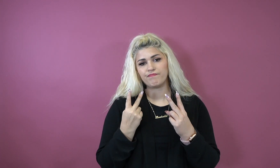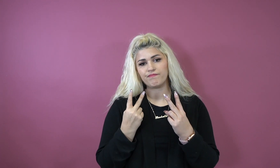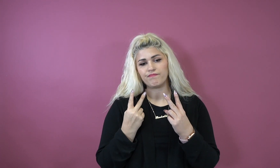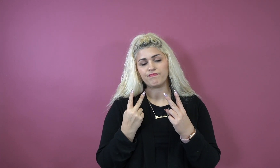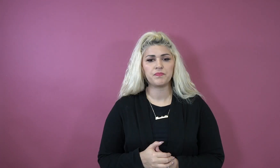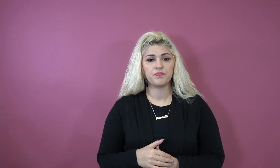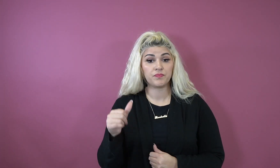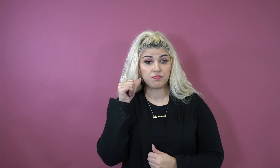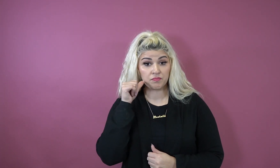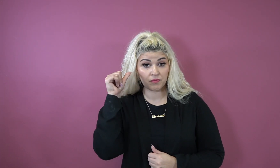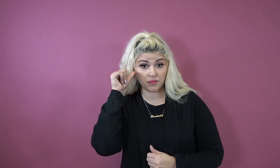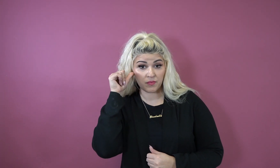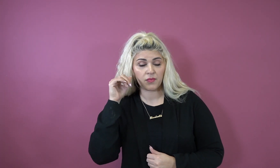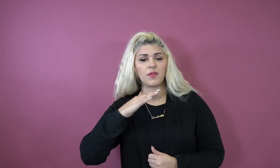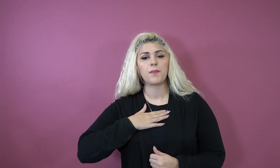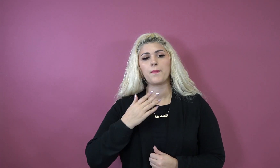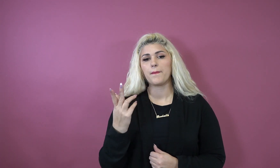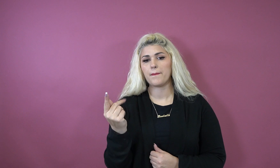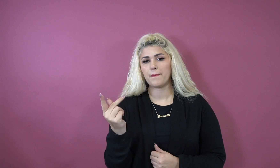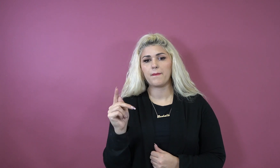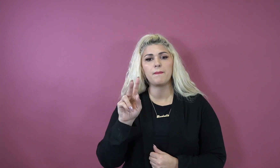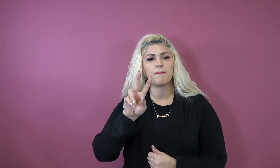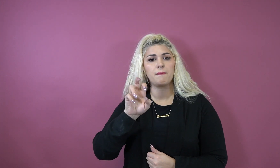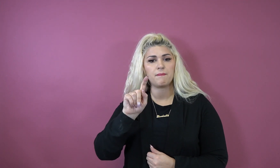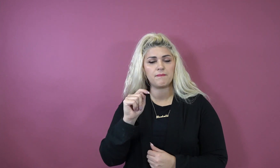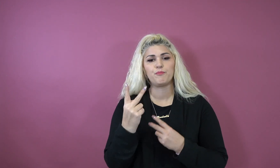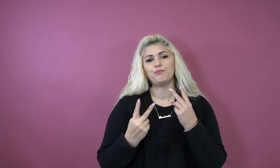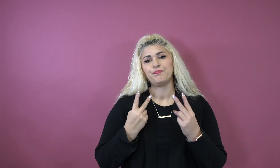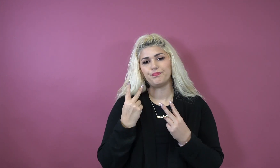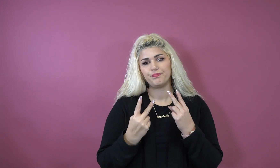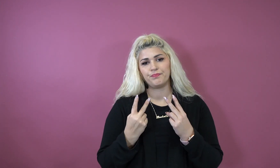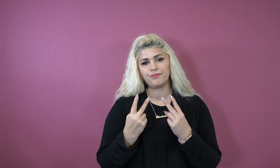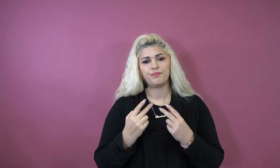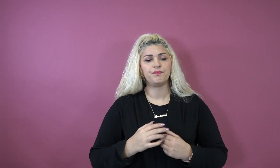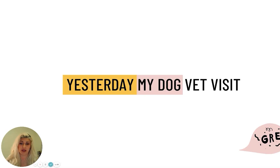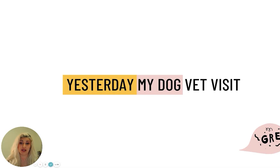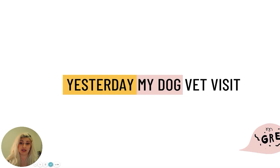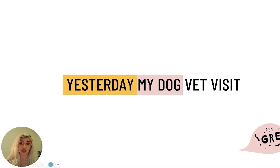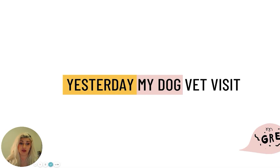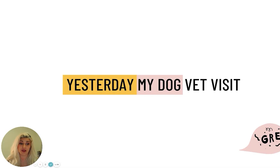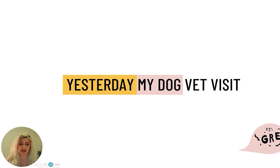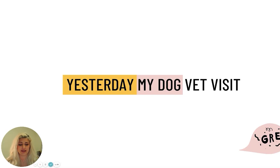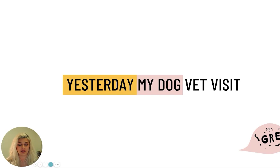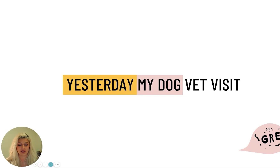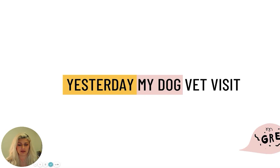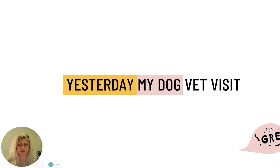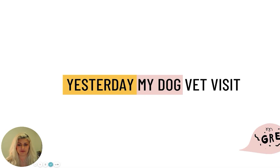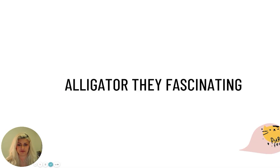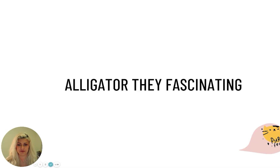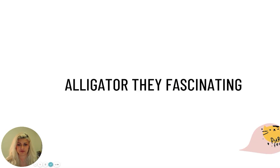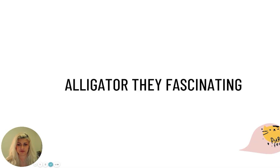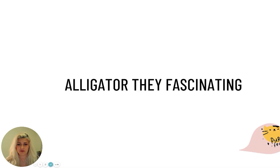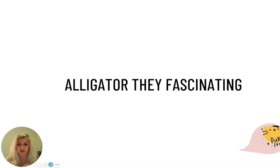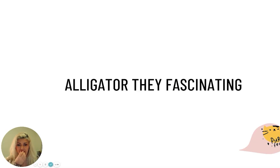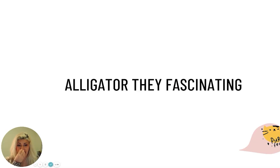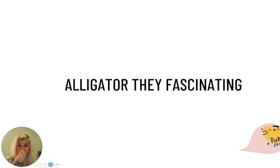"Rochelle, there's no time in this sentence. What are you doing?" I knew that. (chuckles) So there's no time in this sentence, so therefore the topic would be